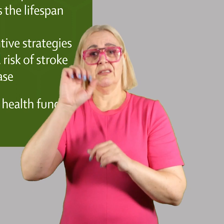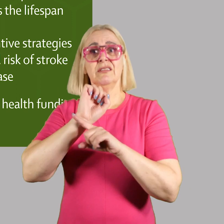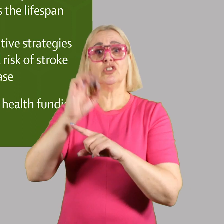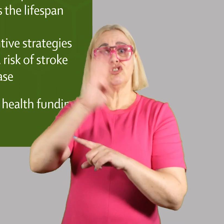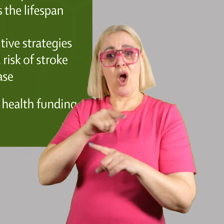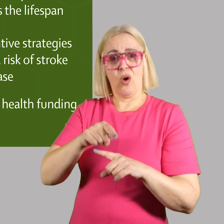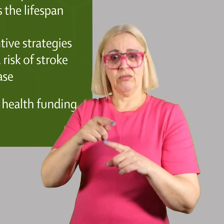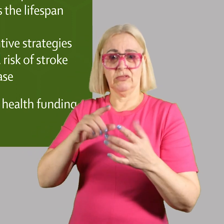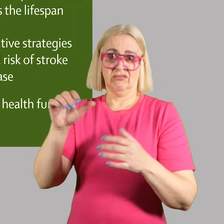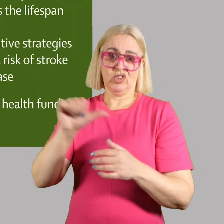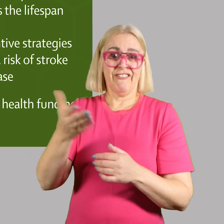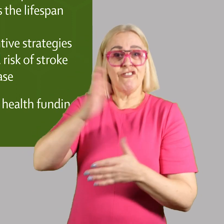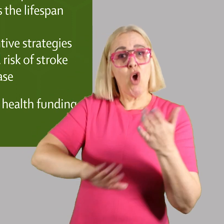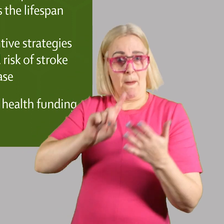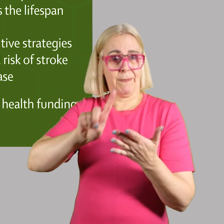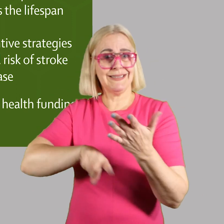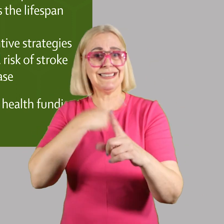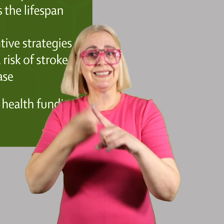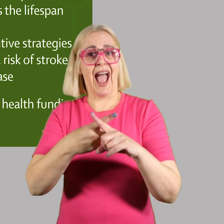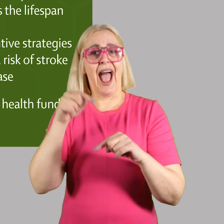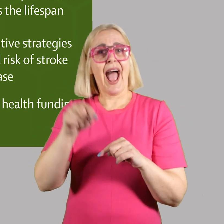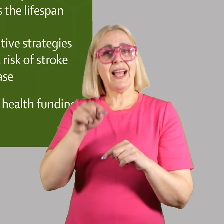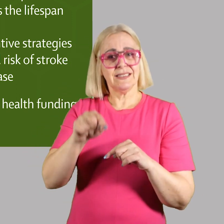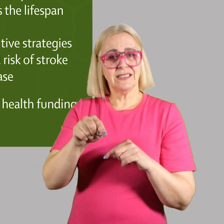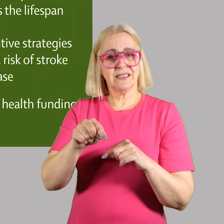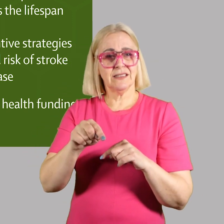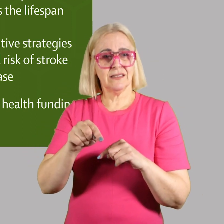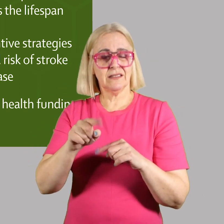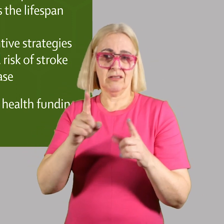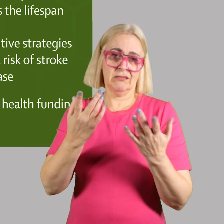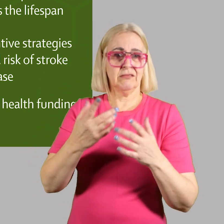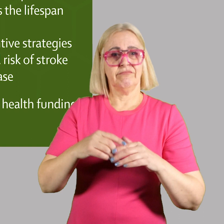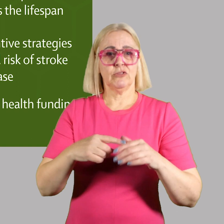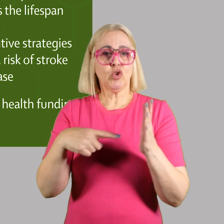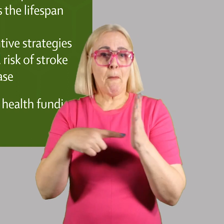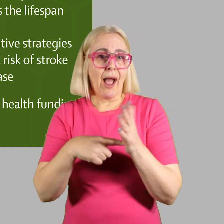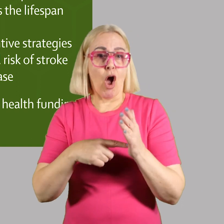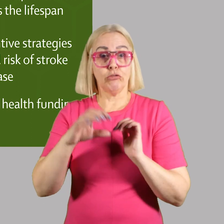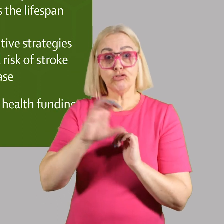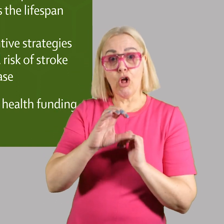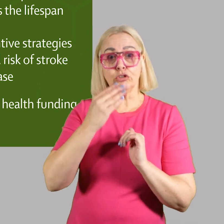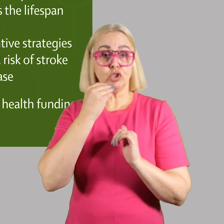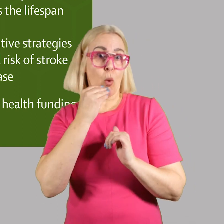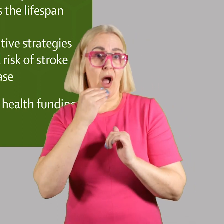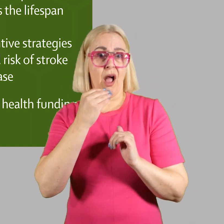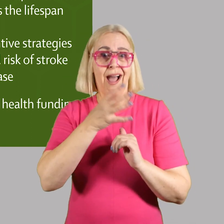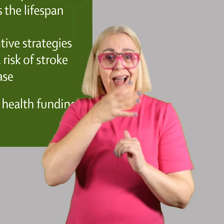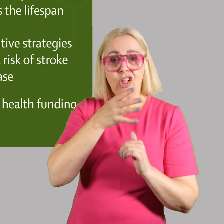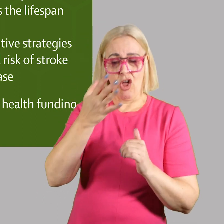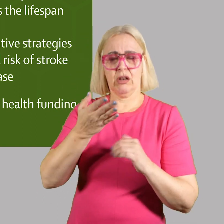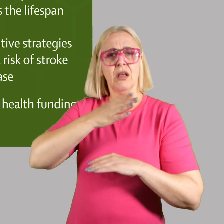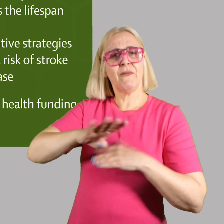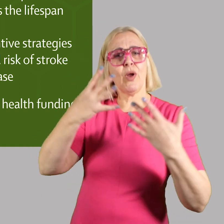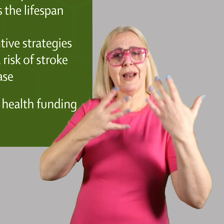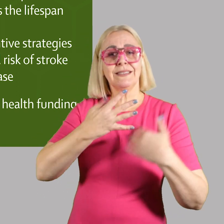for prevention of stroke, which could come from taxation on tobacco, salt, sugar and alcohol.